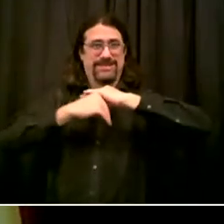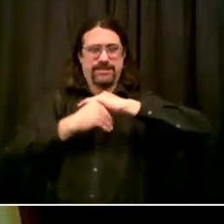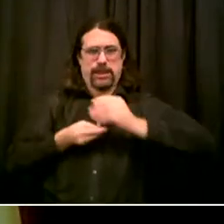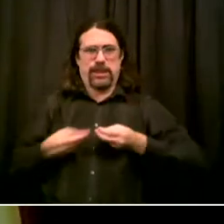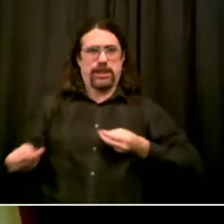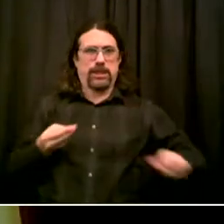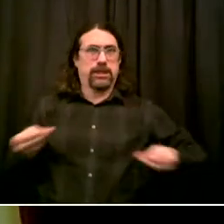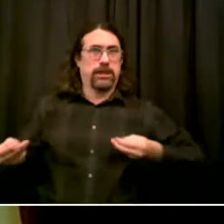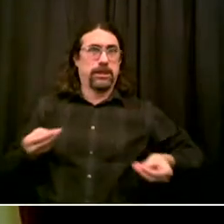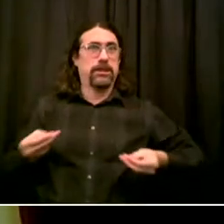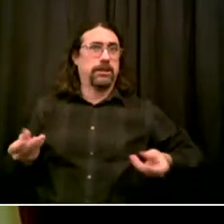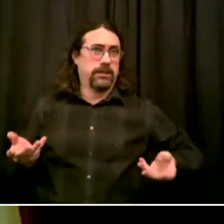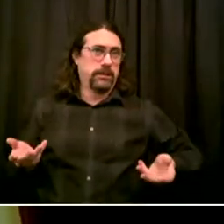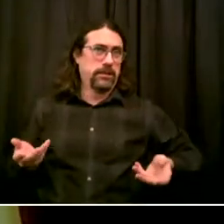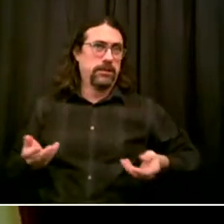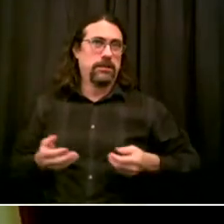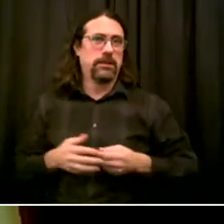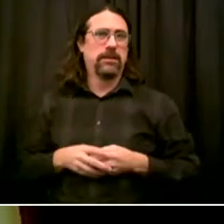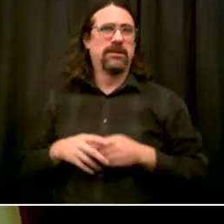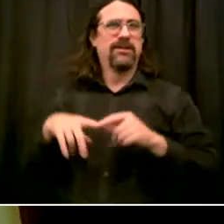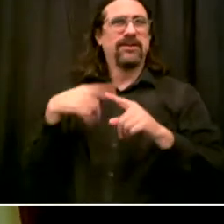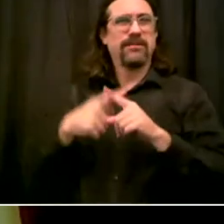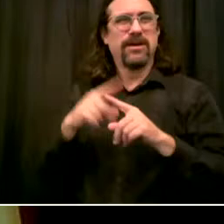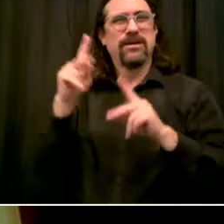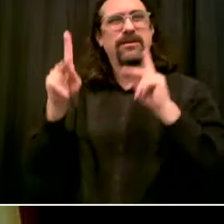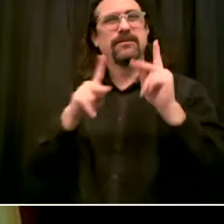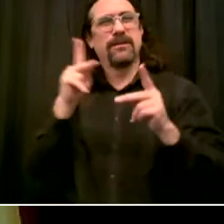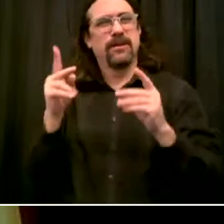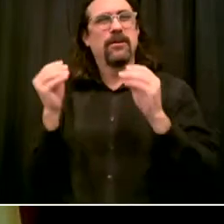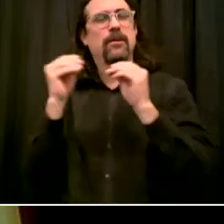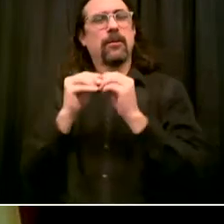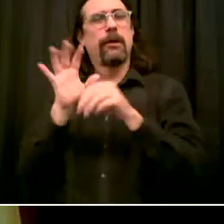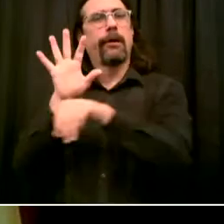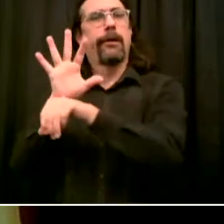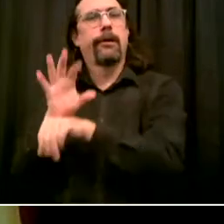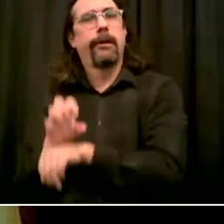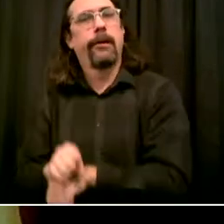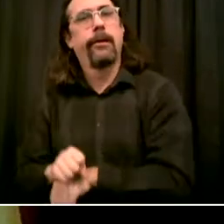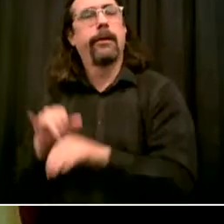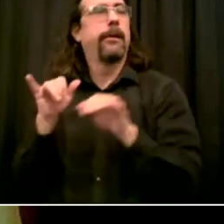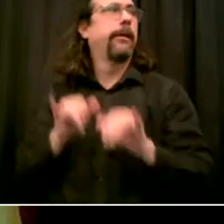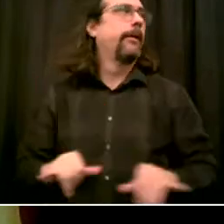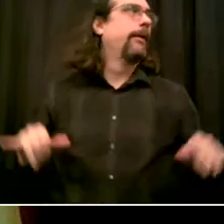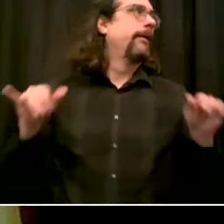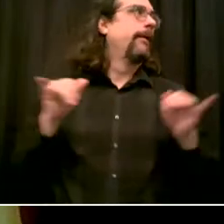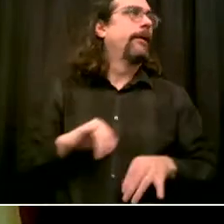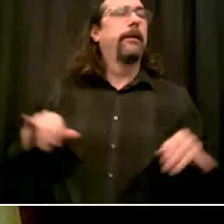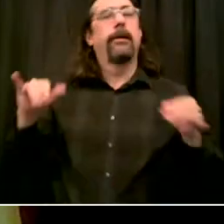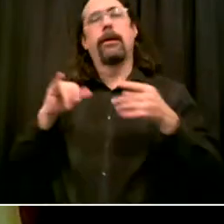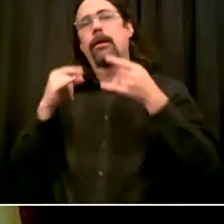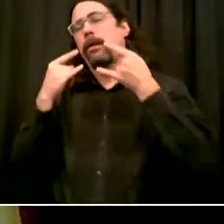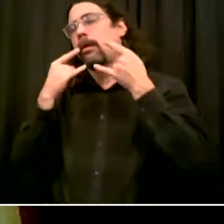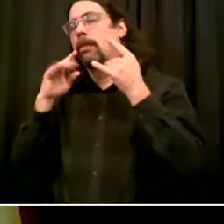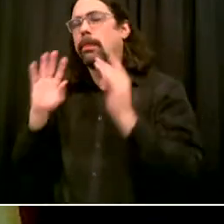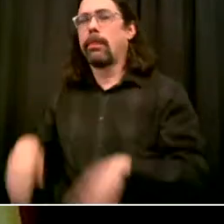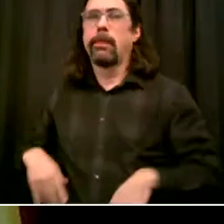GET RTIED AND BECOME LAX ABOUT WEARING MASKS. AND THEY BECOME LAX ABOUT MAINTAINING THEIR